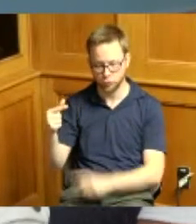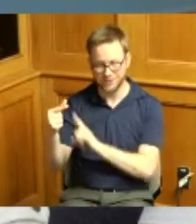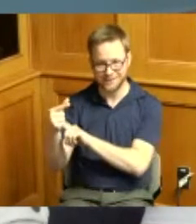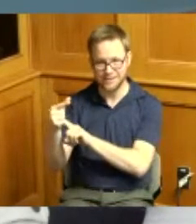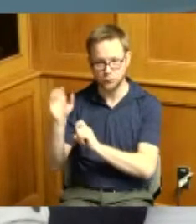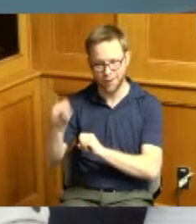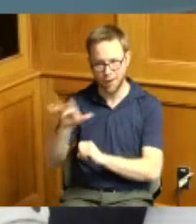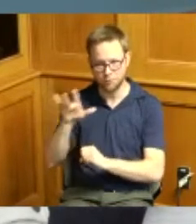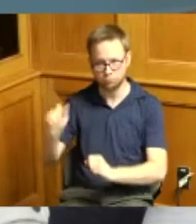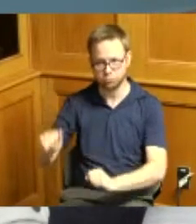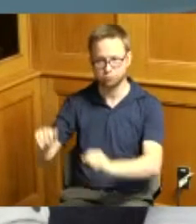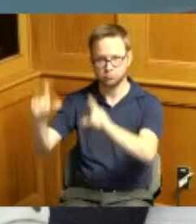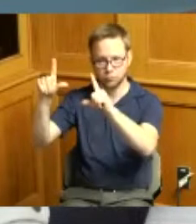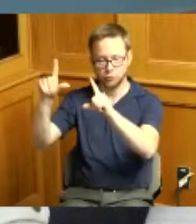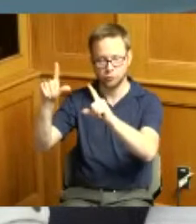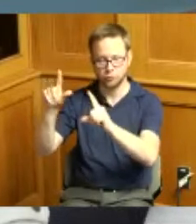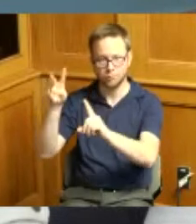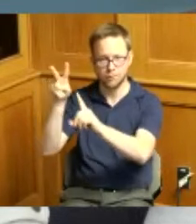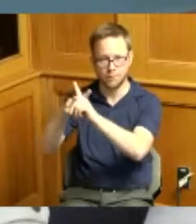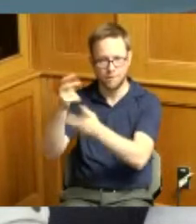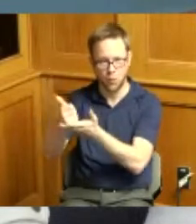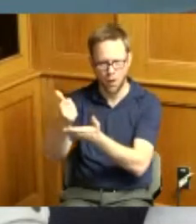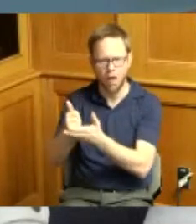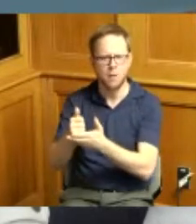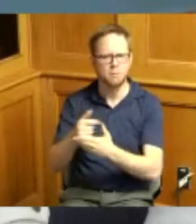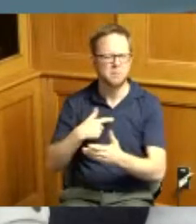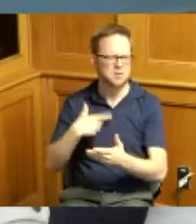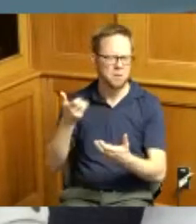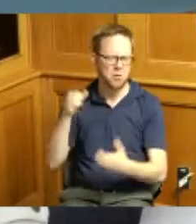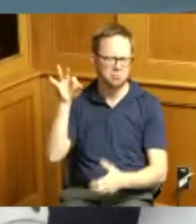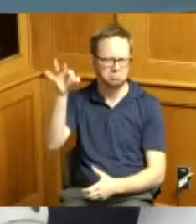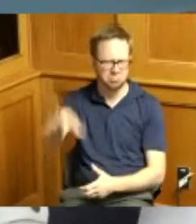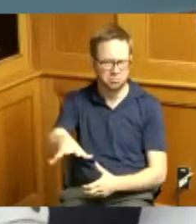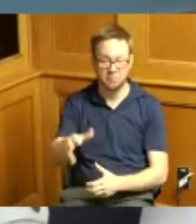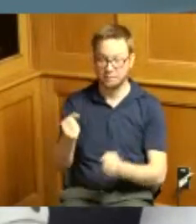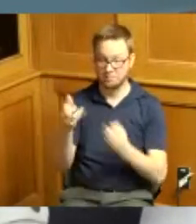there because we had several calls from people still asking for you know where did they turn to